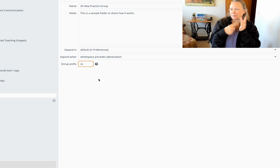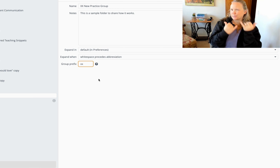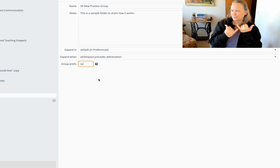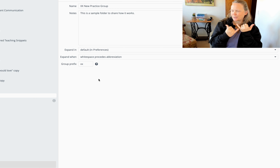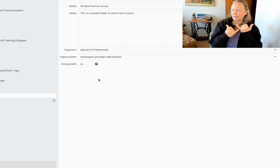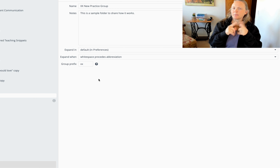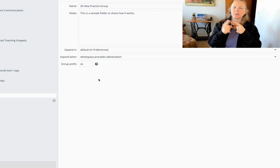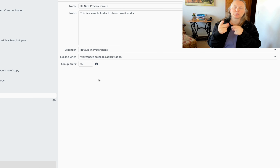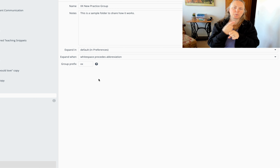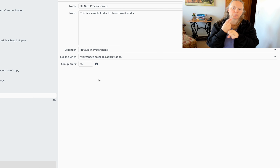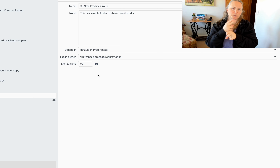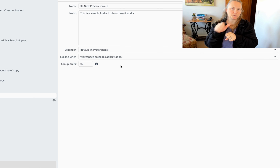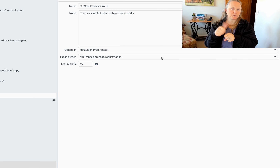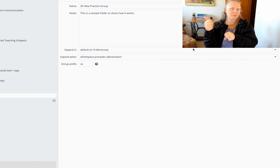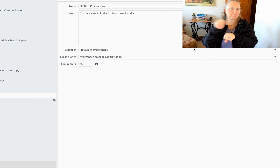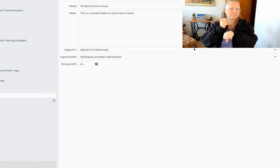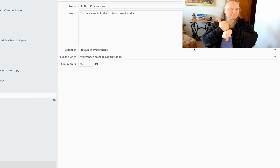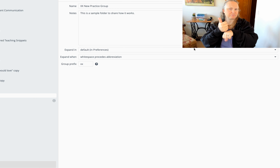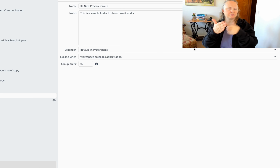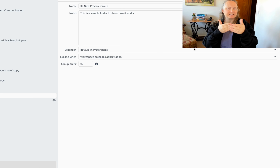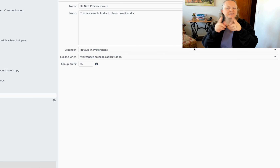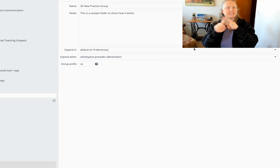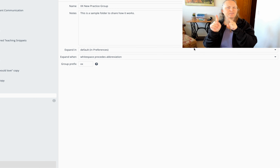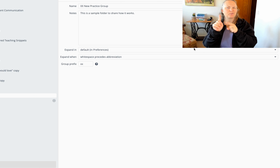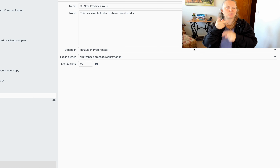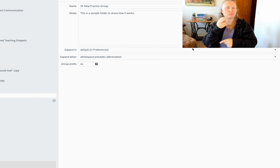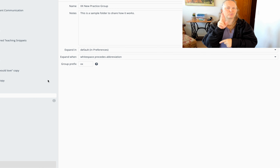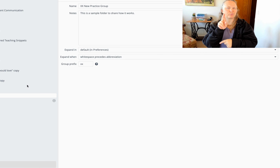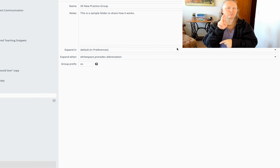As our example here today, but you can set yours up how you want.